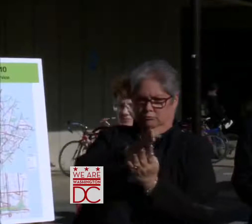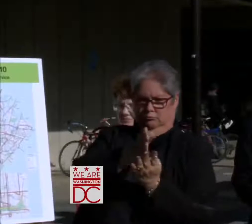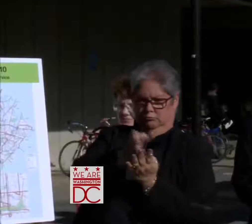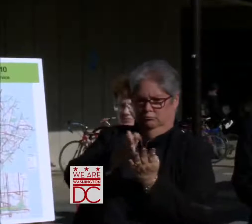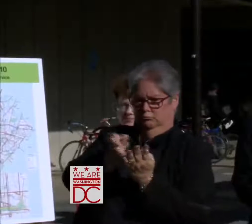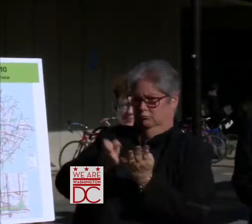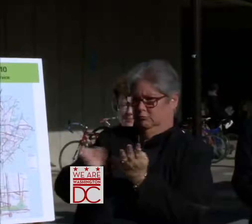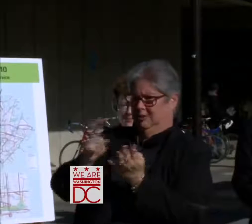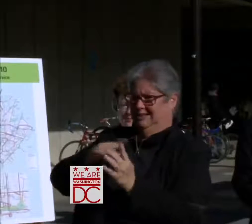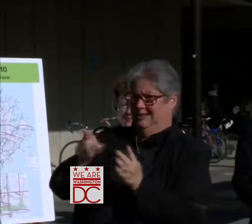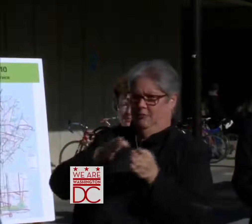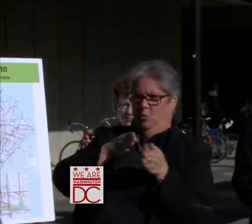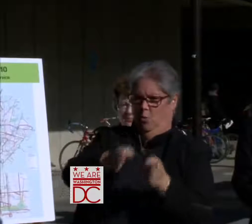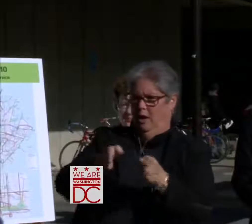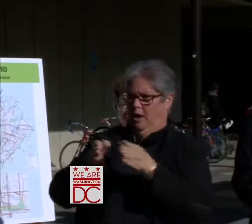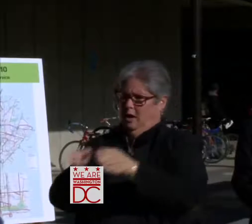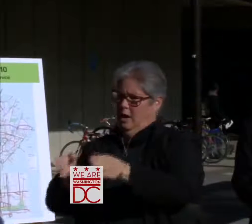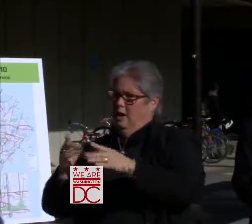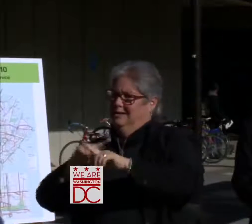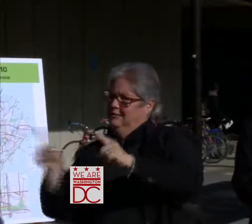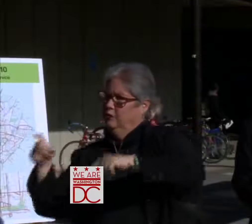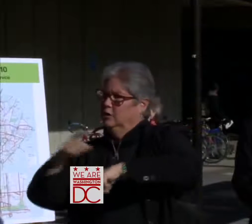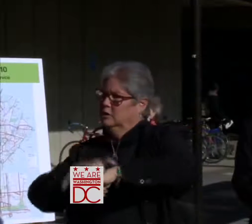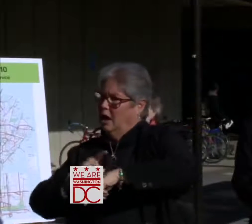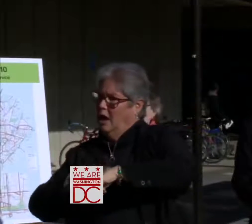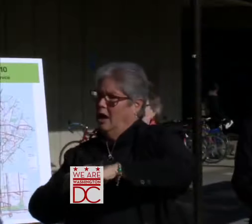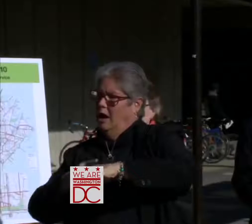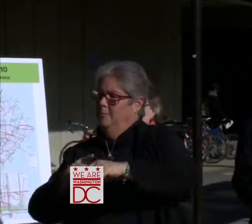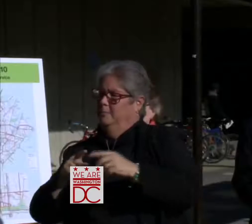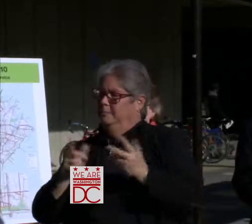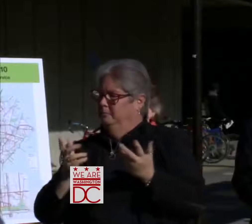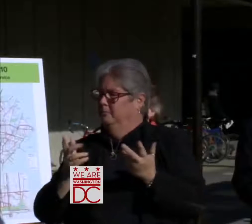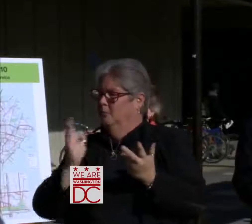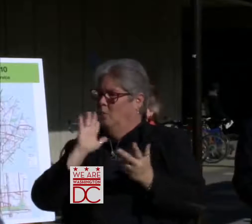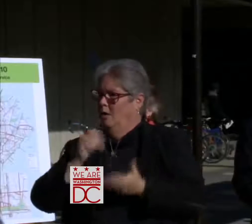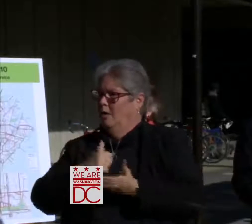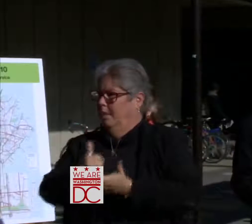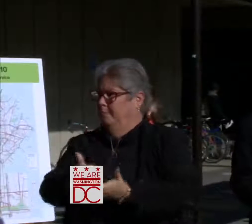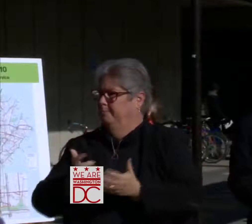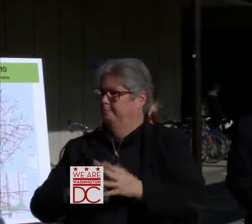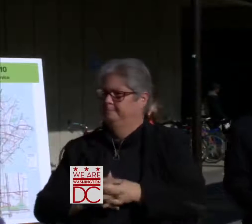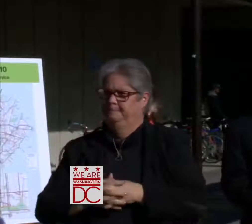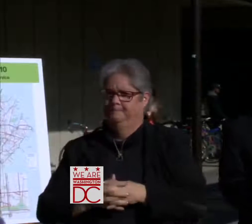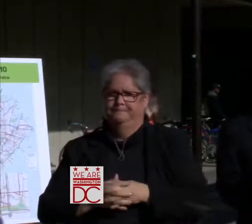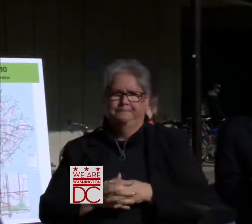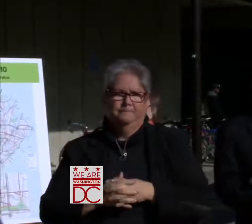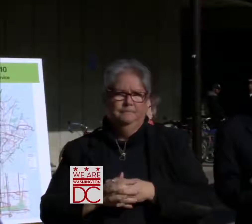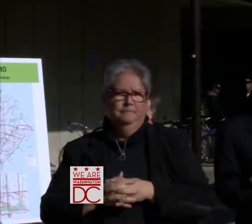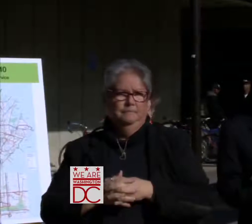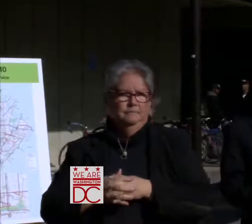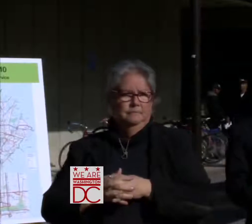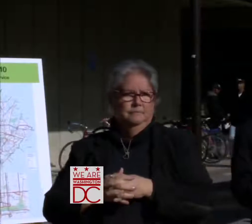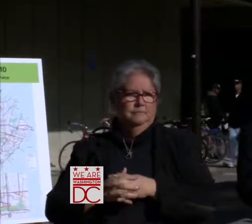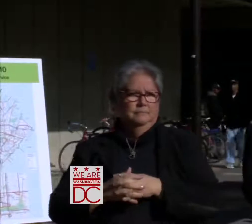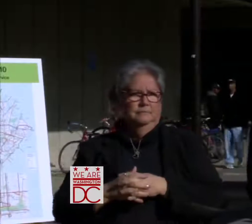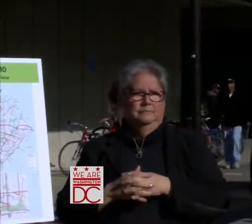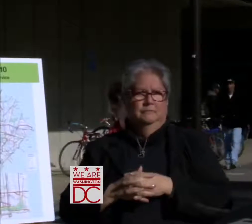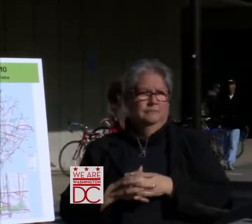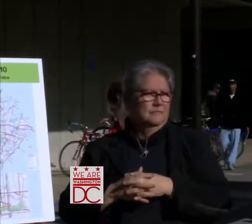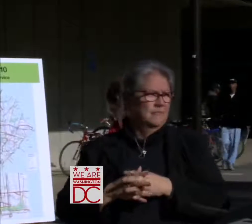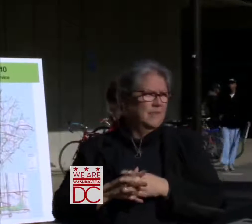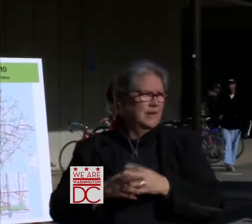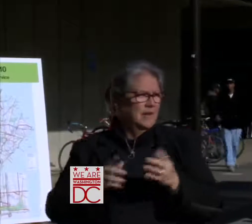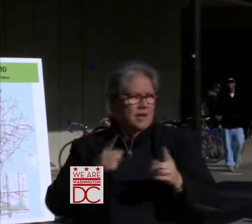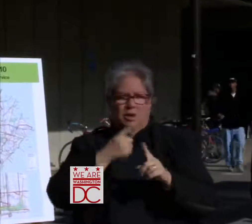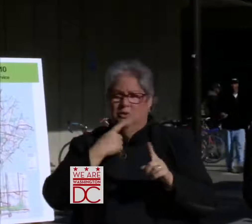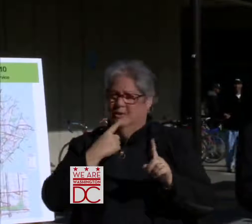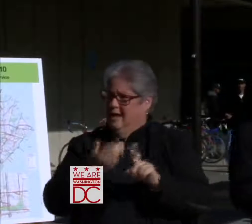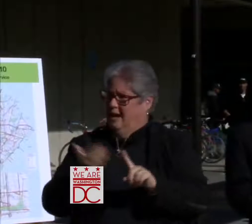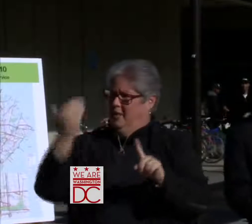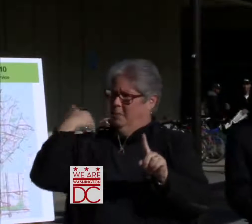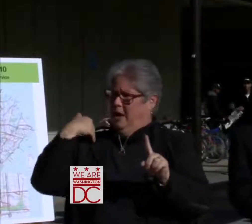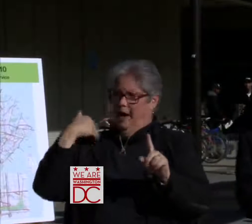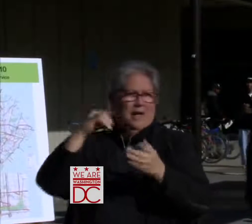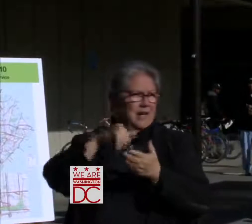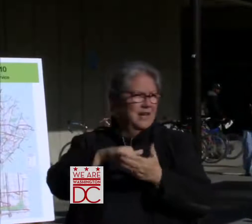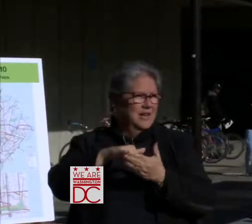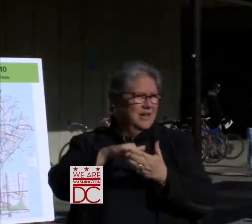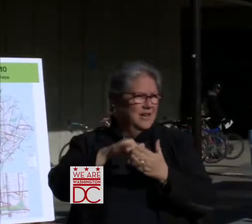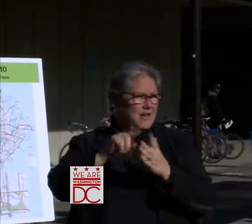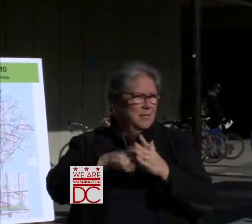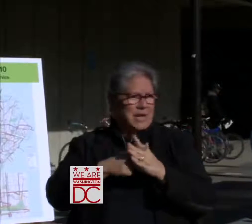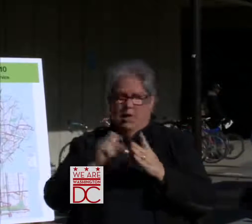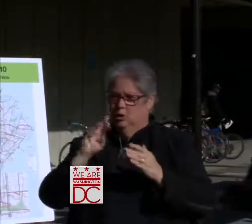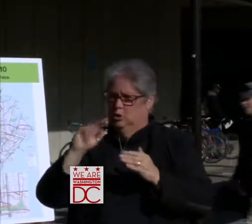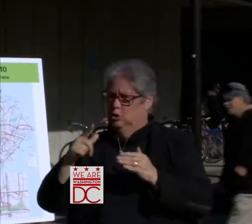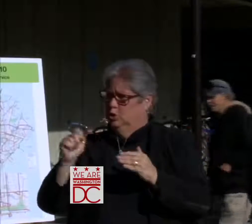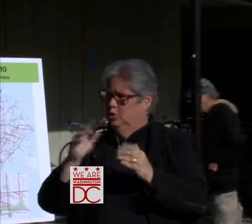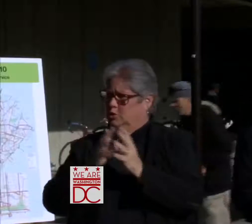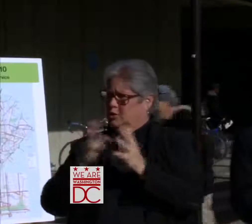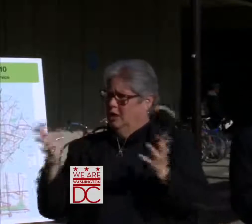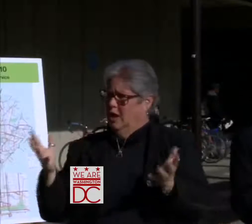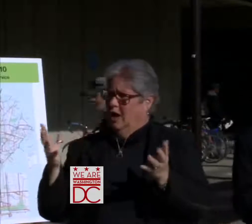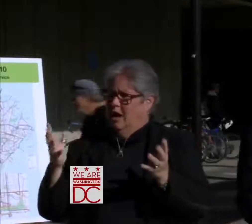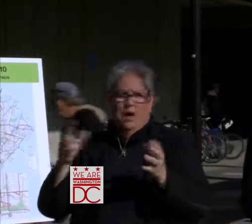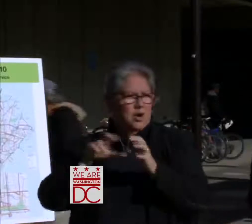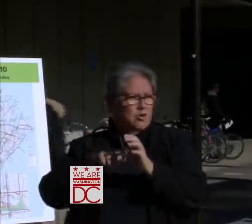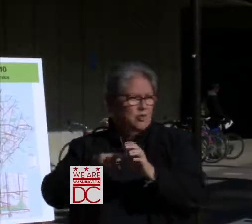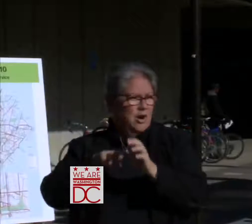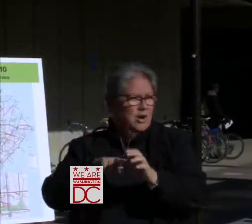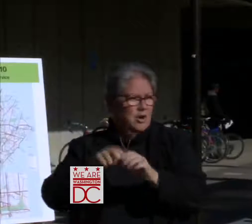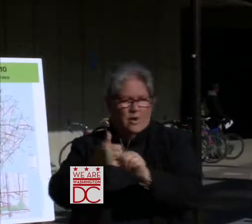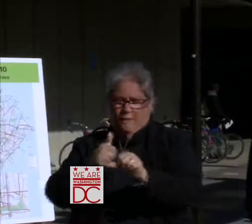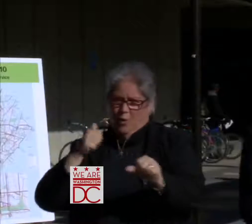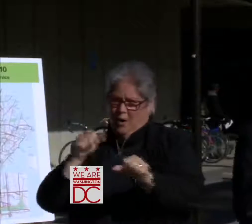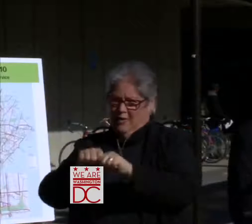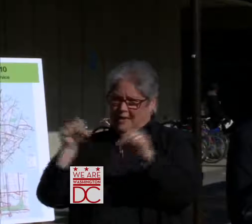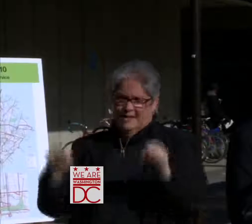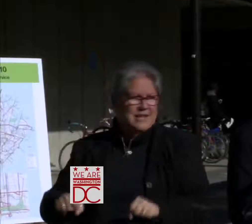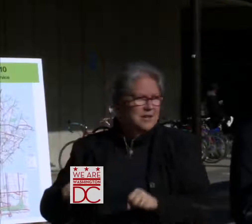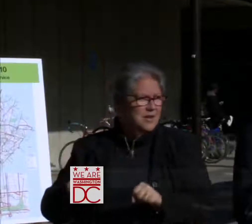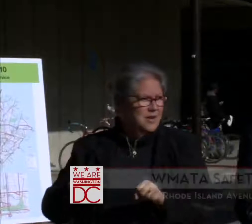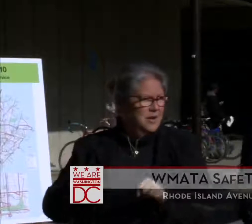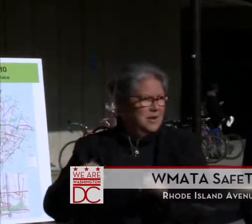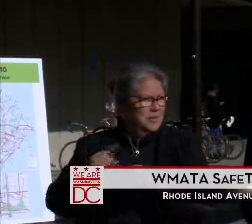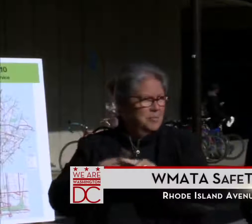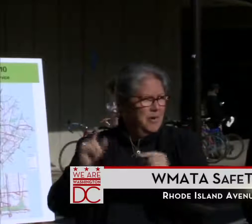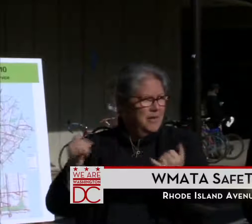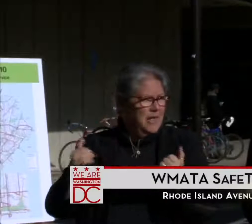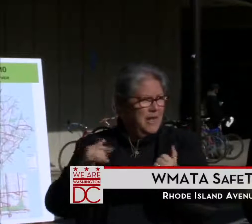TRAVEL AT A DIFFERENT TIME AND TO TRAVEL IN A DIFFERENT WAY.